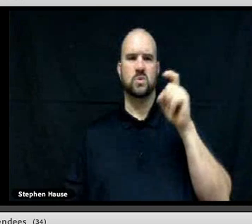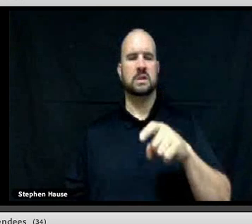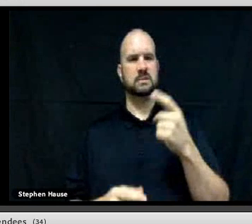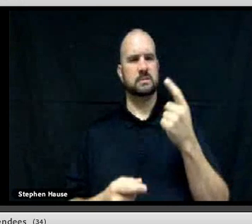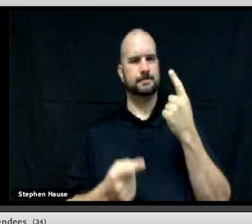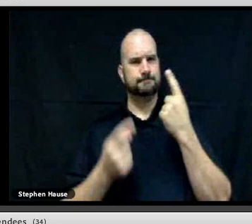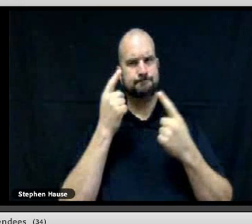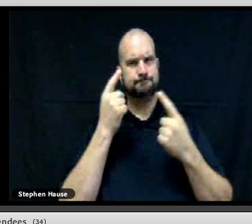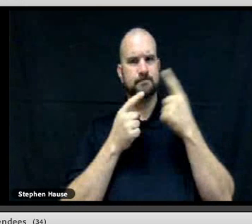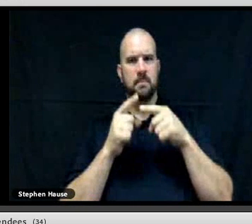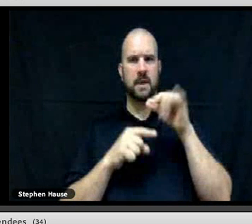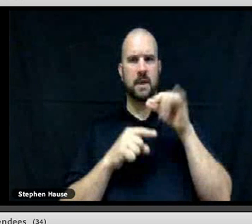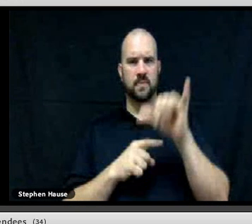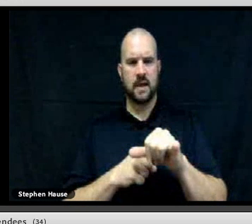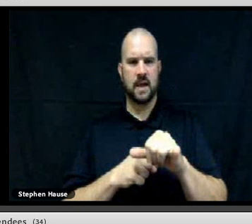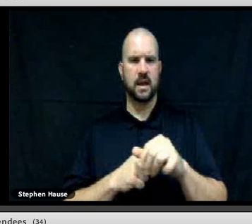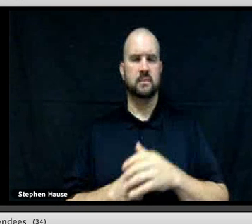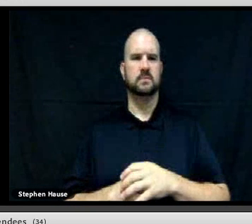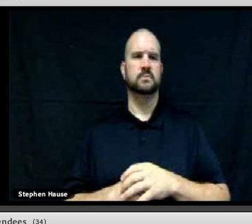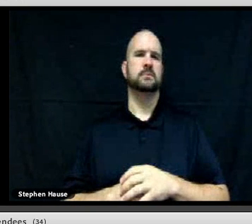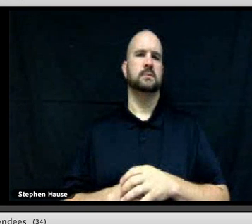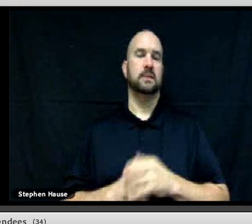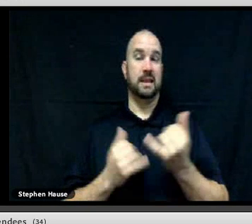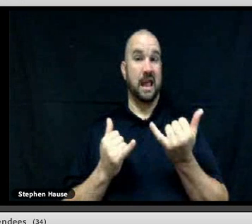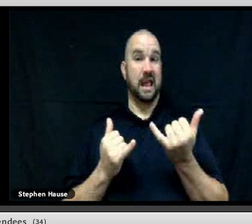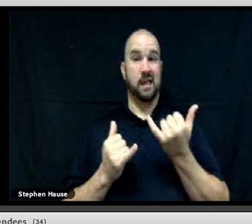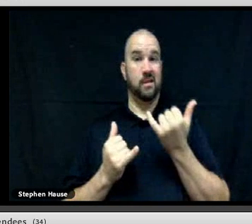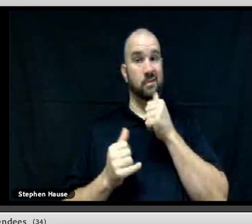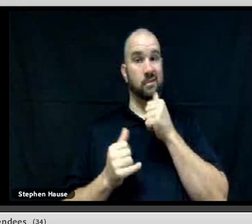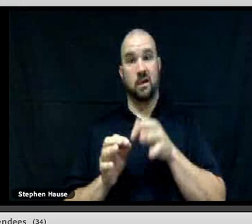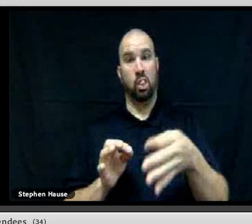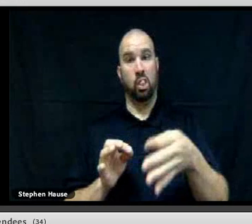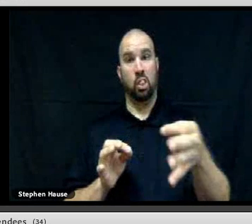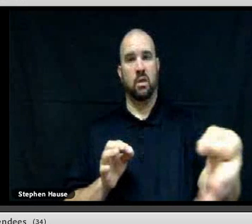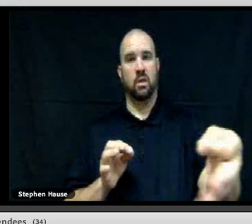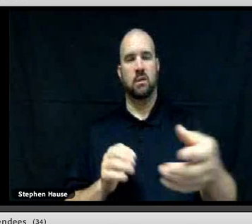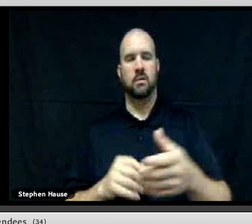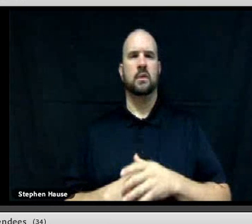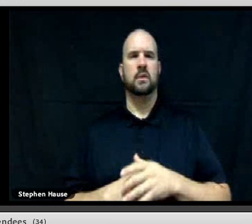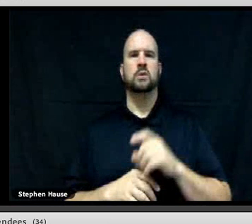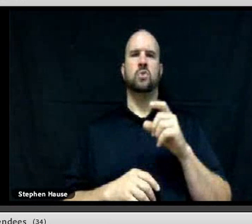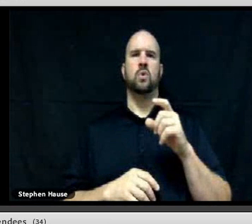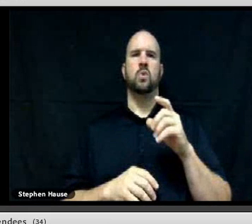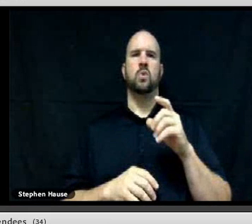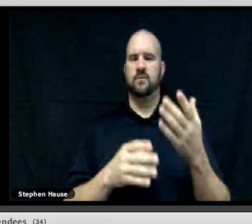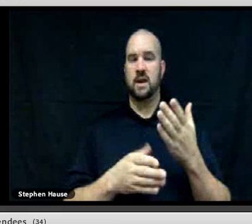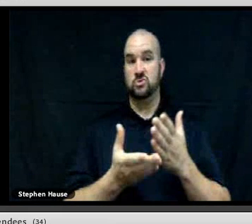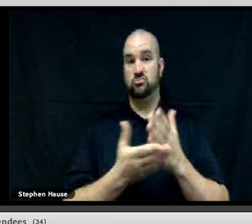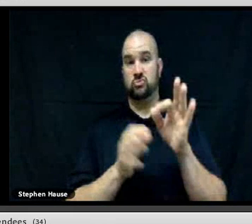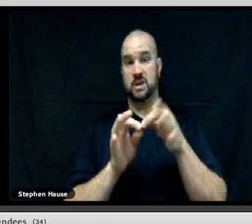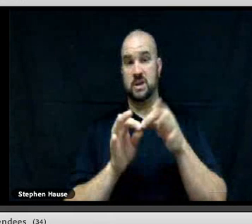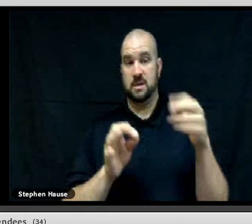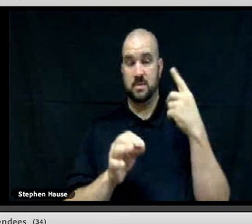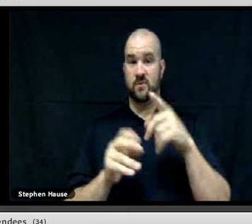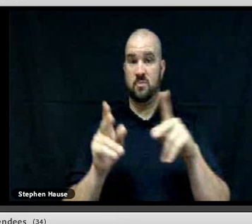It provides consistent Rights Statements for users, uh, for clearer framework to approach copyright for digital objects